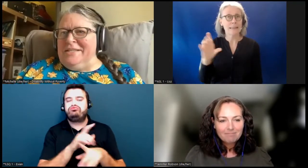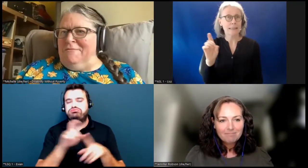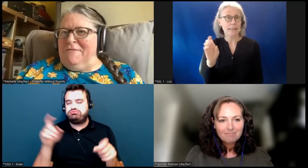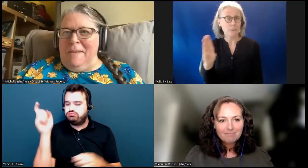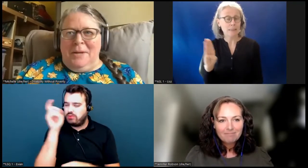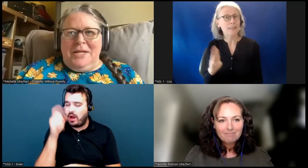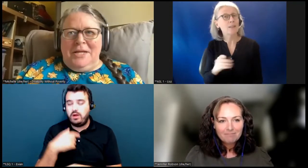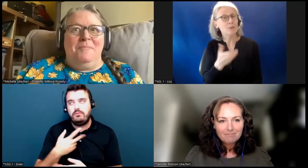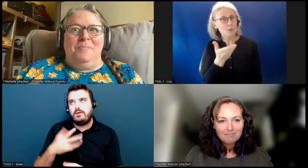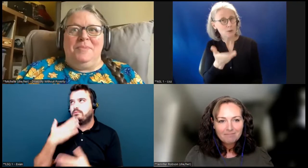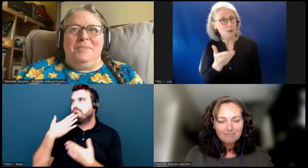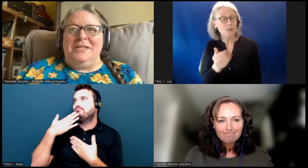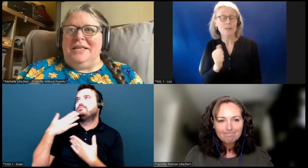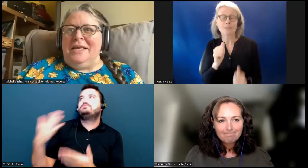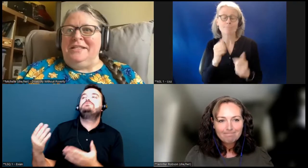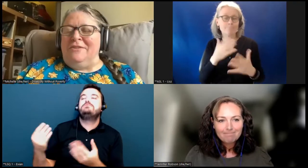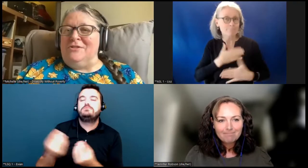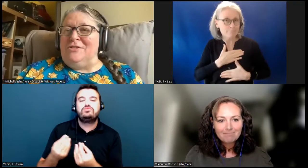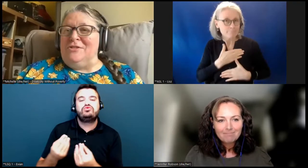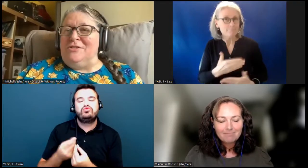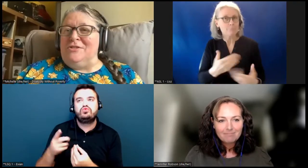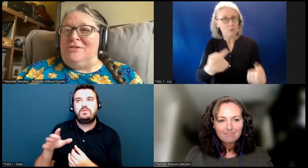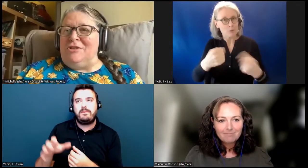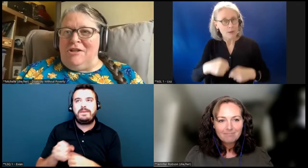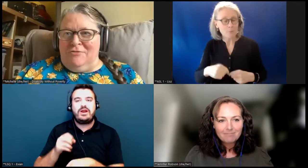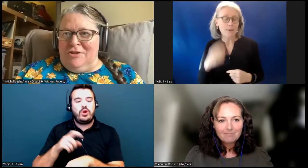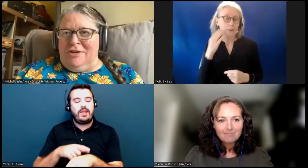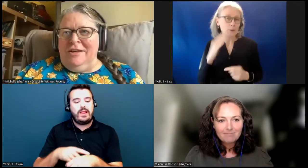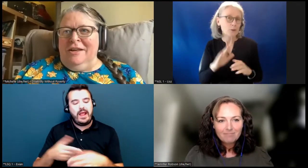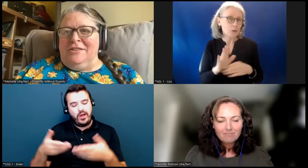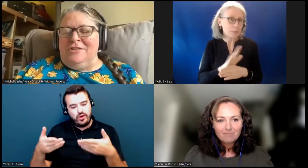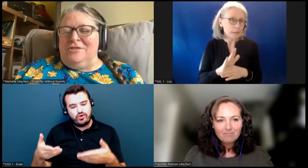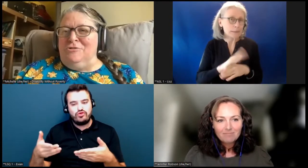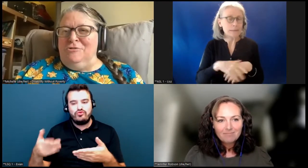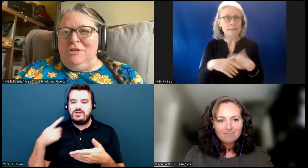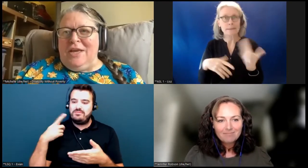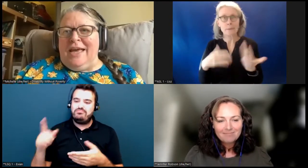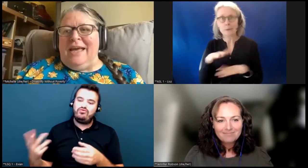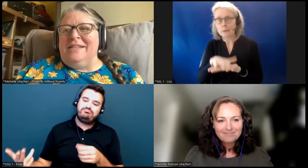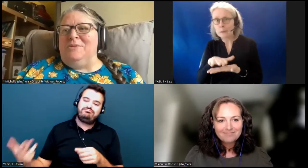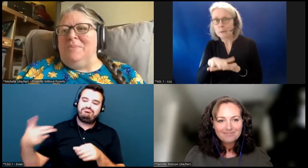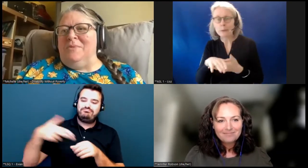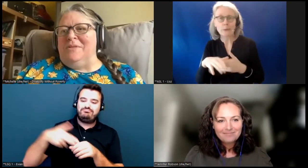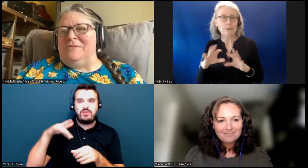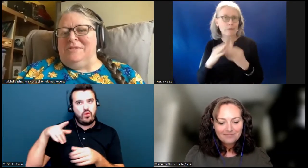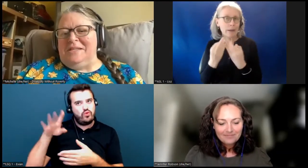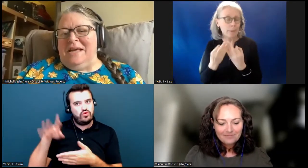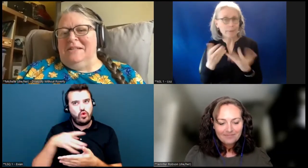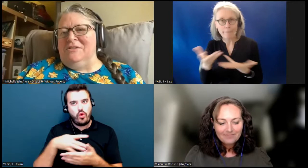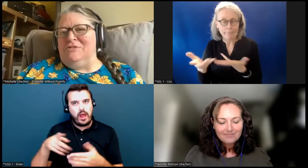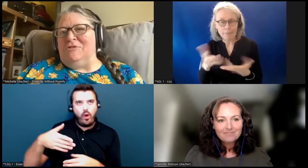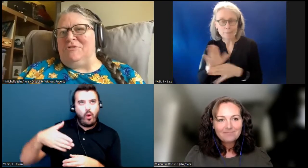BUSY FAMILY TIME, BUSY, YOU KNOW, START OF THE SCHOOL YEAR TO BE WITH US TODAY TO TALK